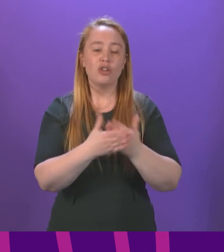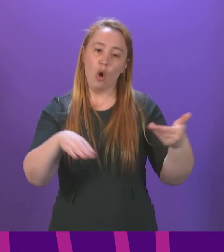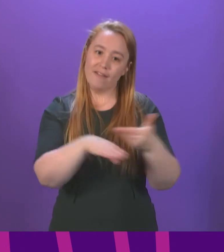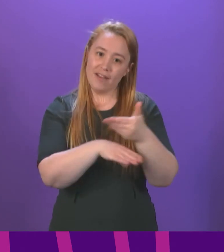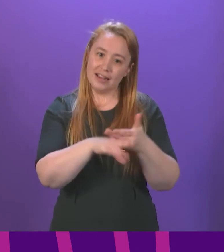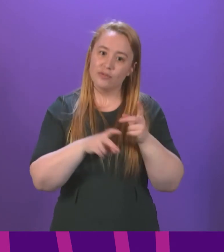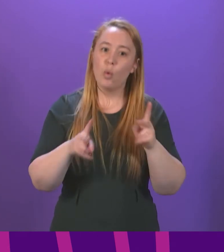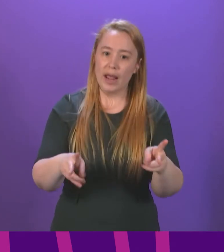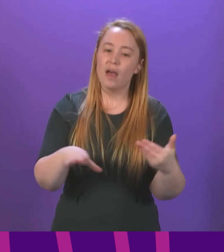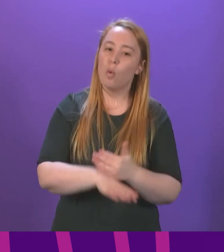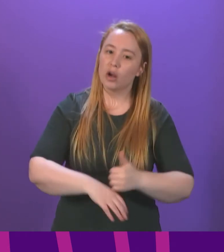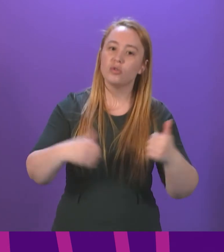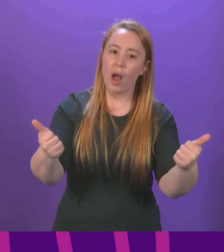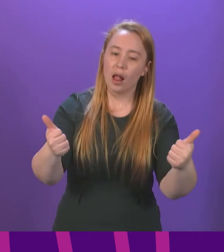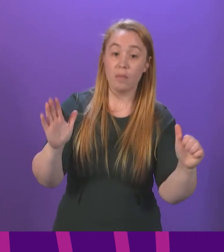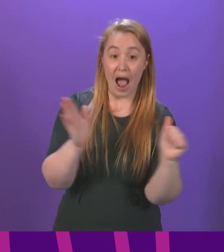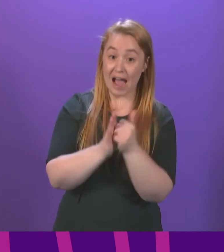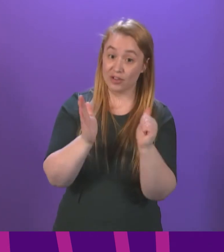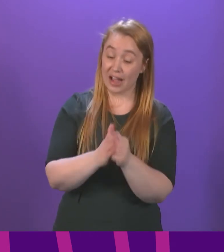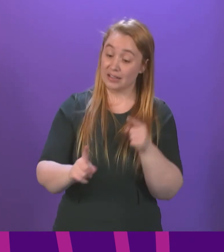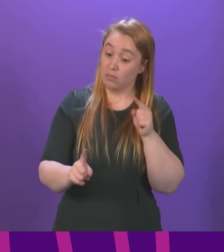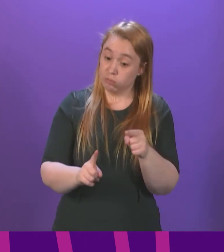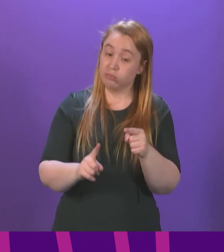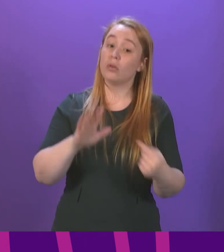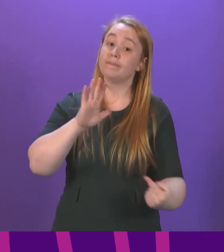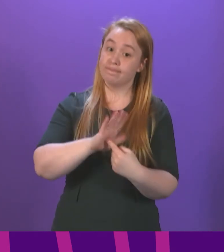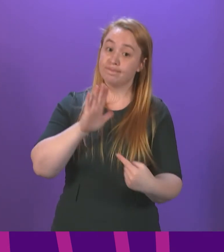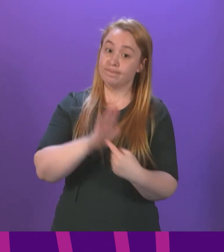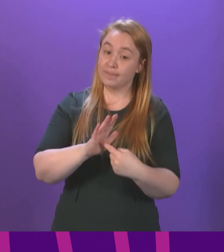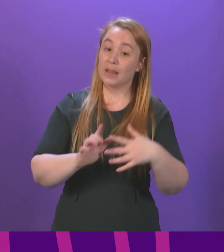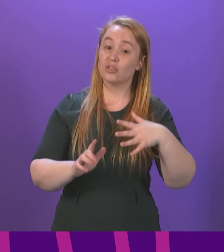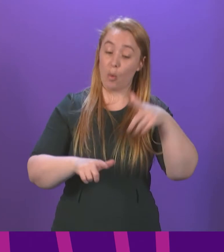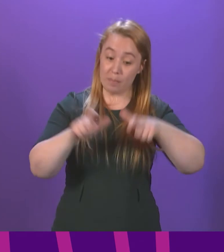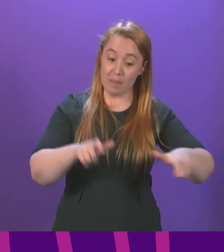The advertising element is absolutely critical. We need people to know that community testing